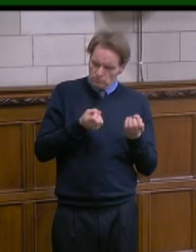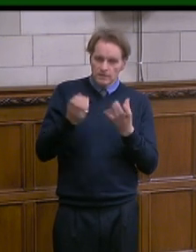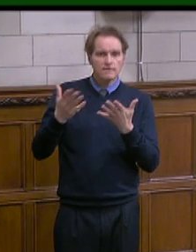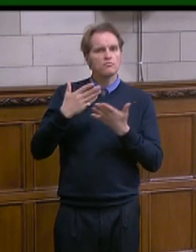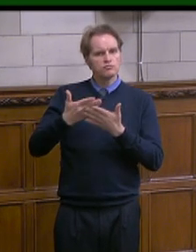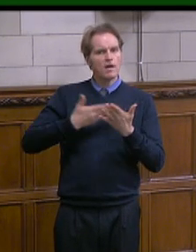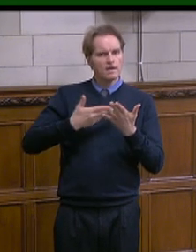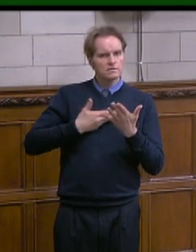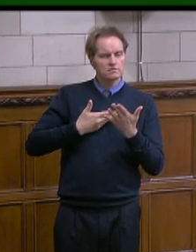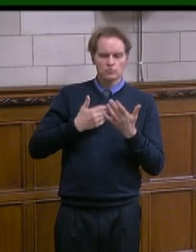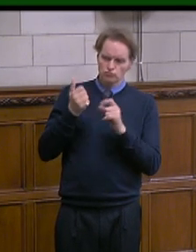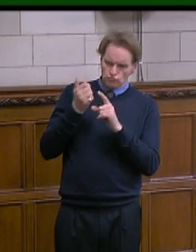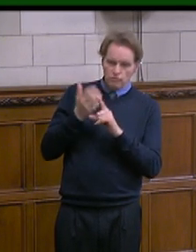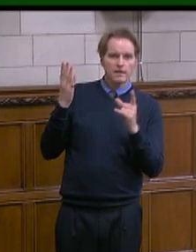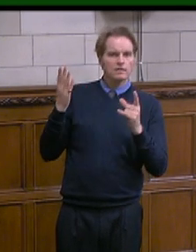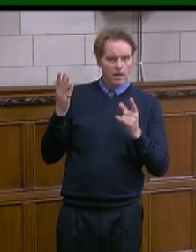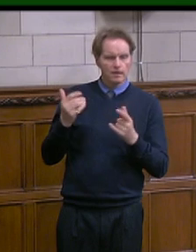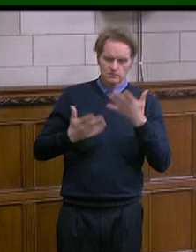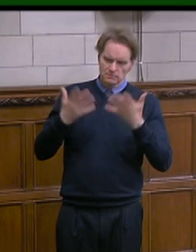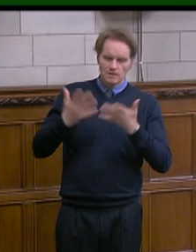“Recognizing and promoting the use of sign languages.”